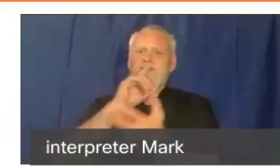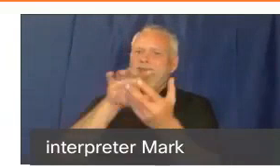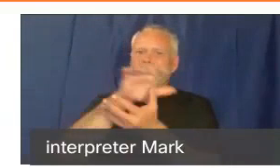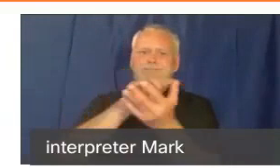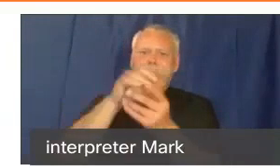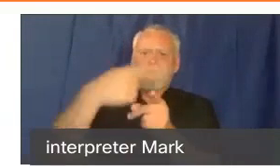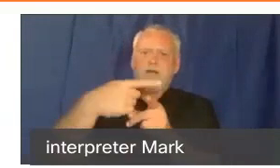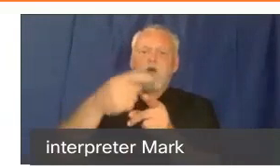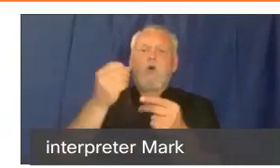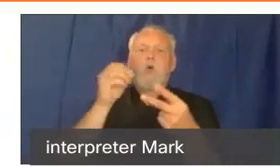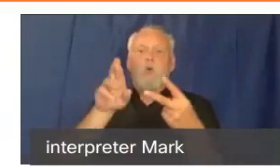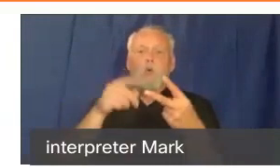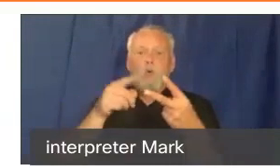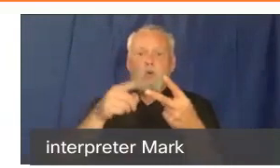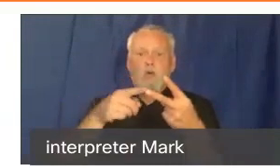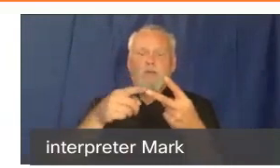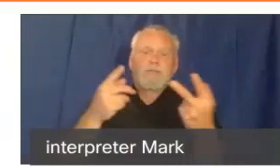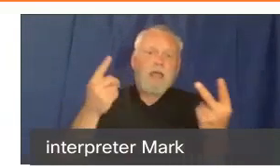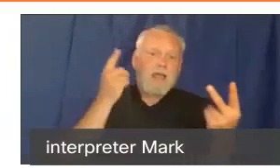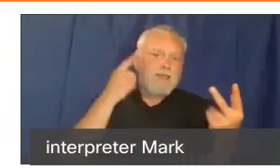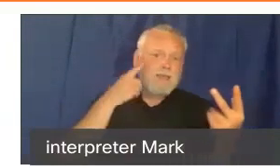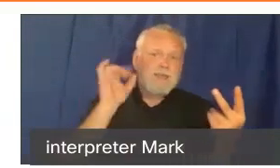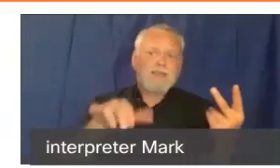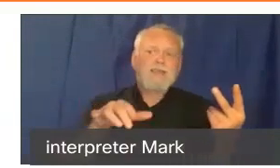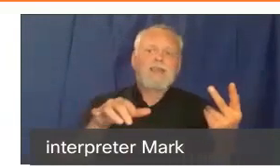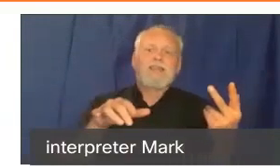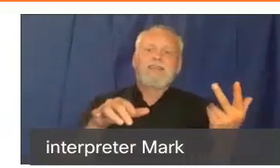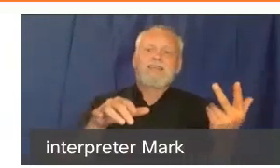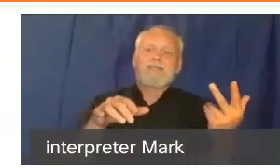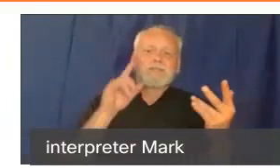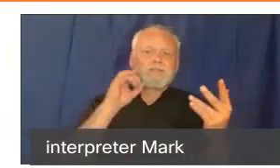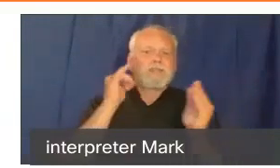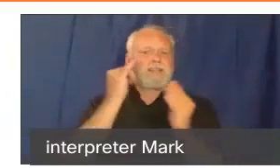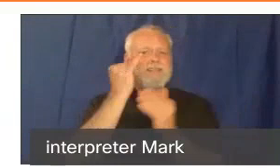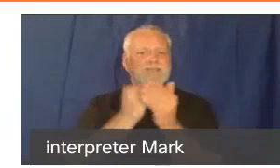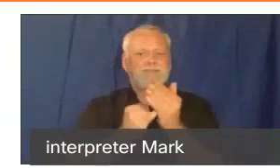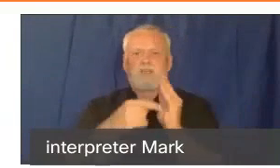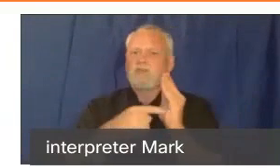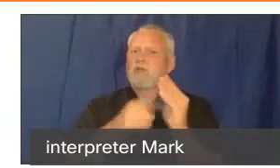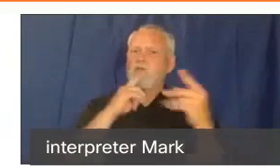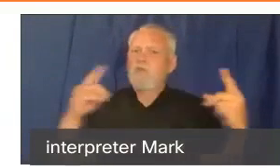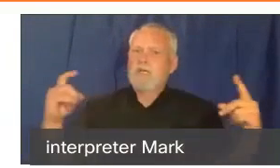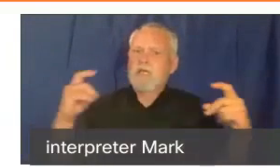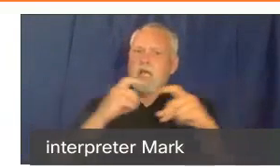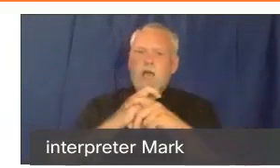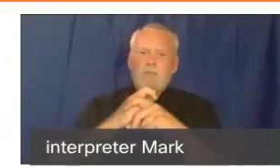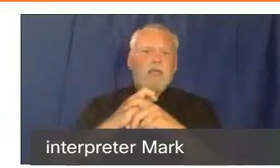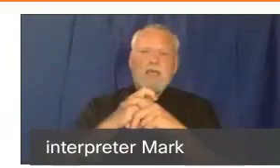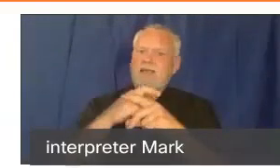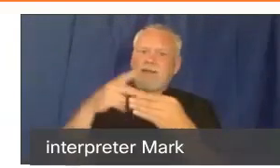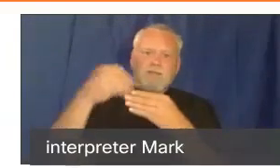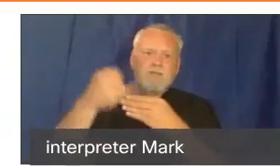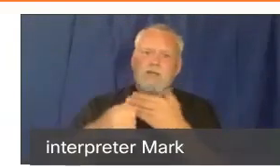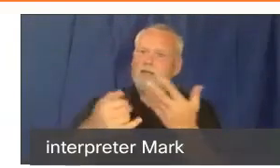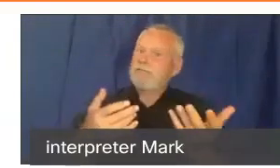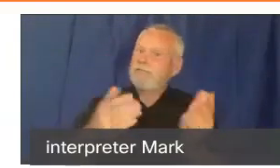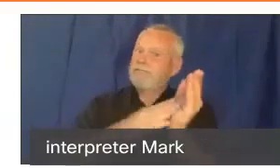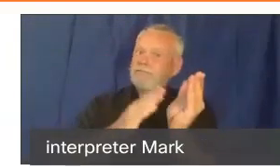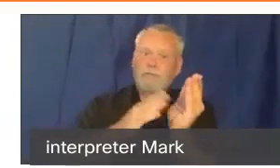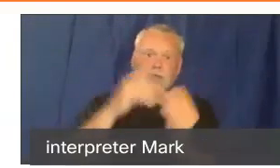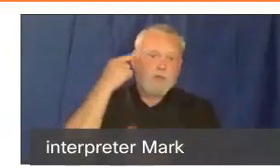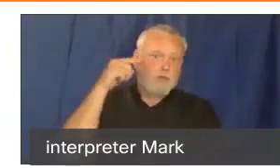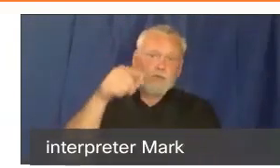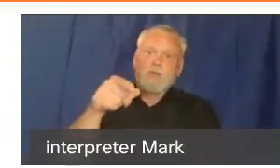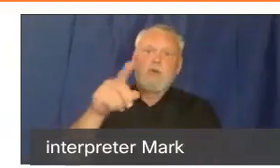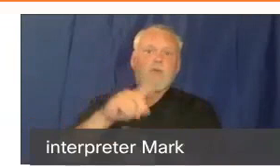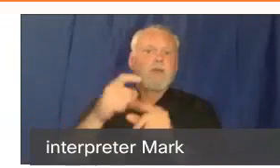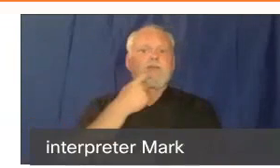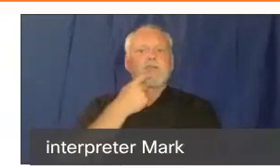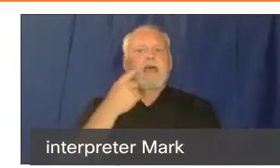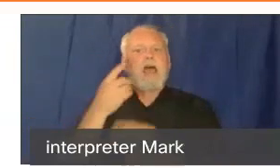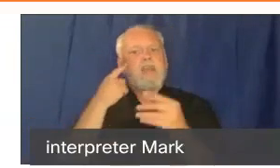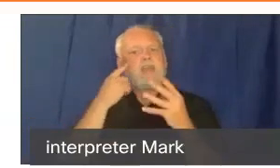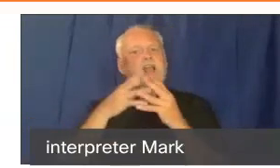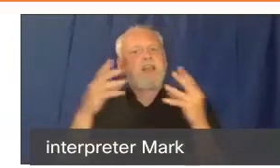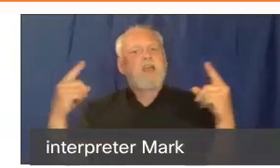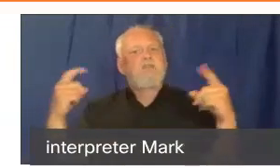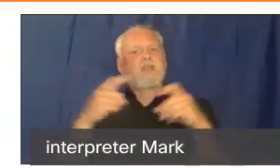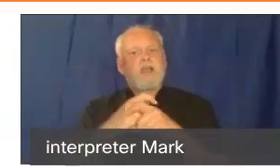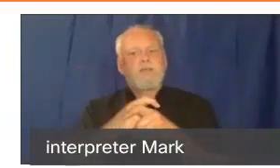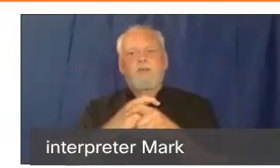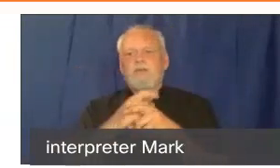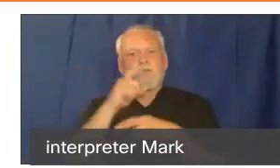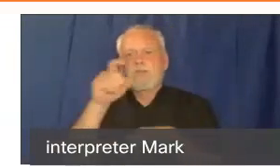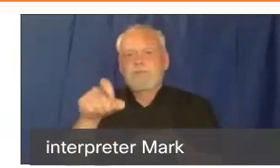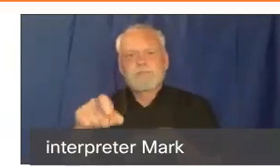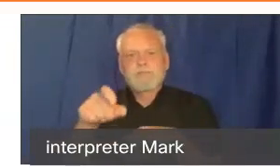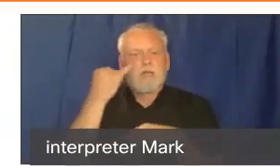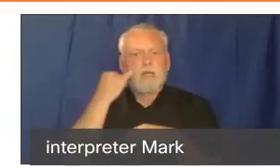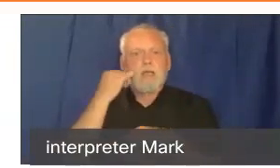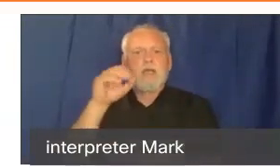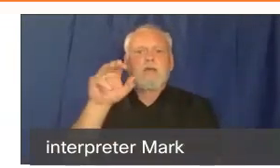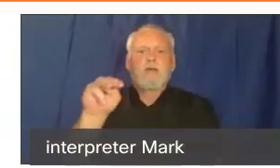Or, you know, I think that the the illustrations have shown that has a very complicated project. And, like I said, hats off to you, but I have to say, I think a lot of the complication would be unnecessary. If the ran on Blair road.